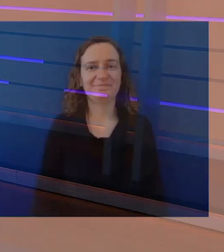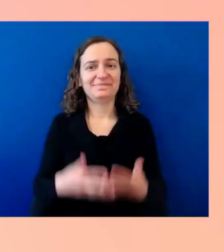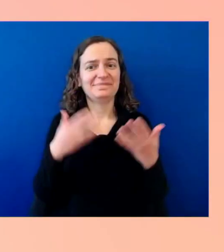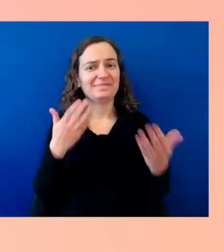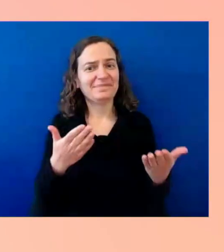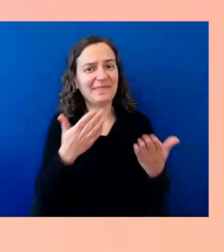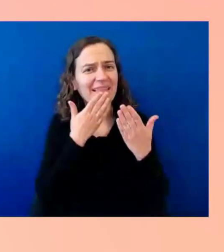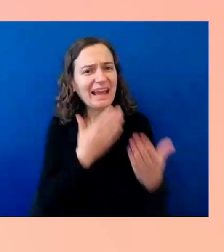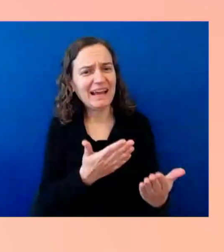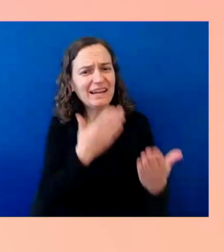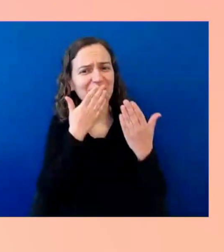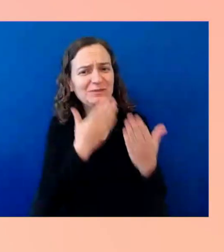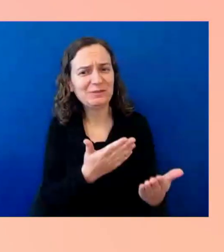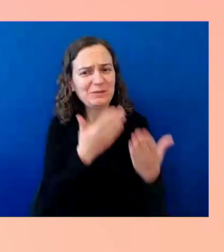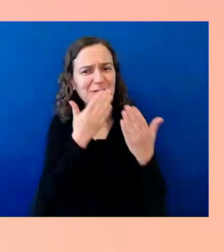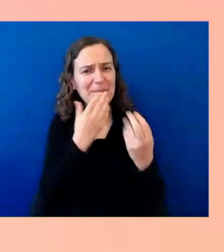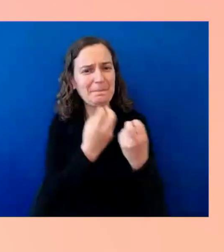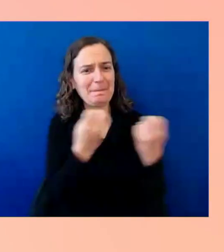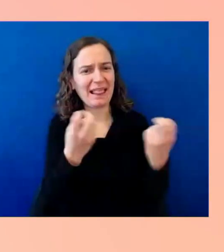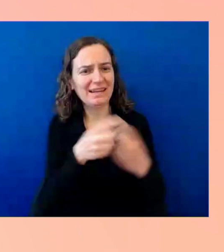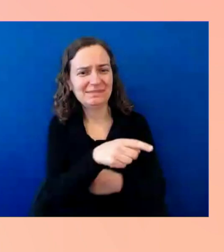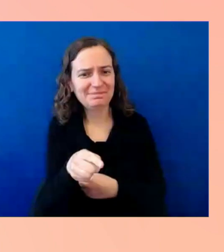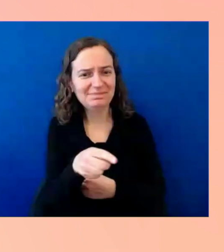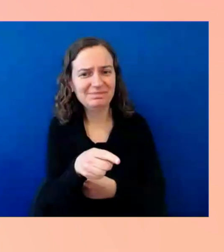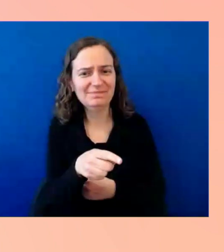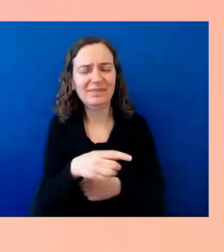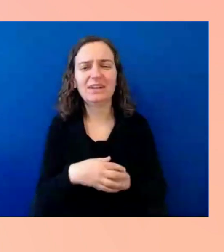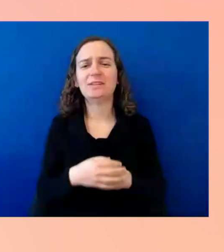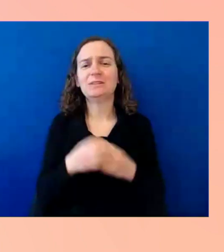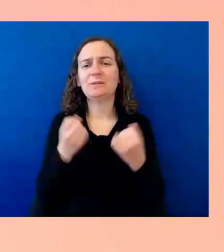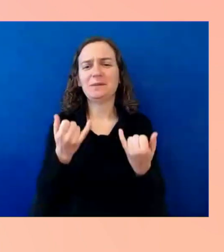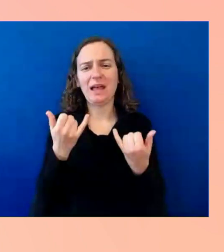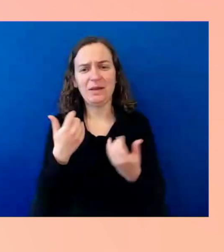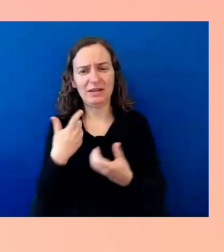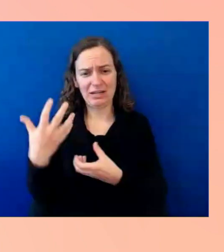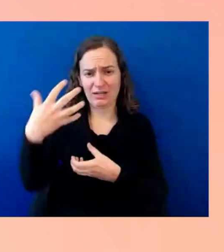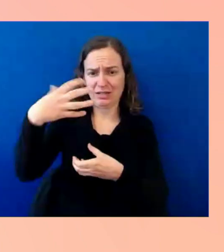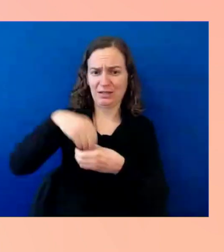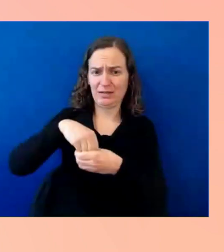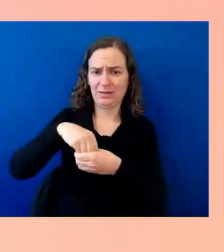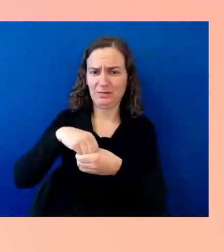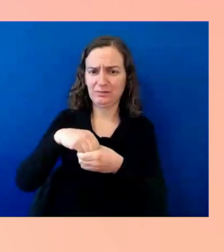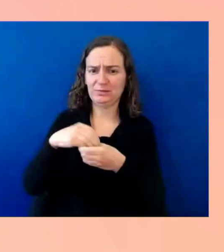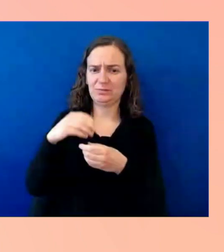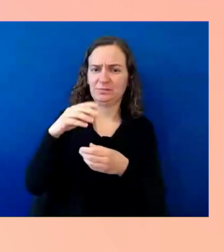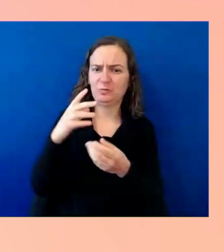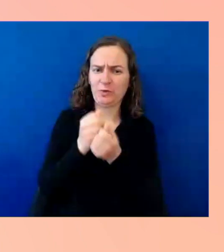Now, you can't create inclusively without the right tools. Coming up, we find out how Windows 11 is